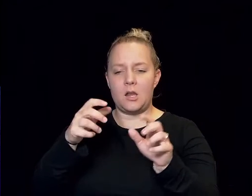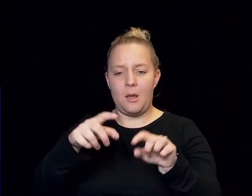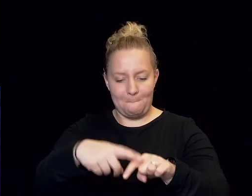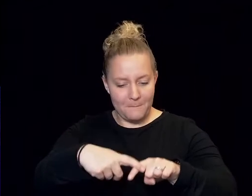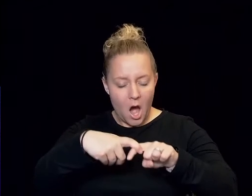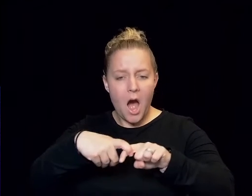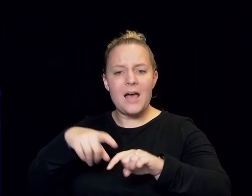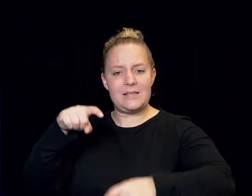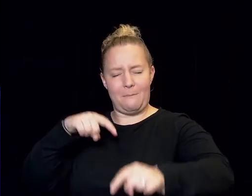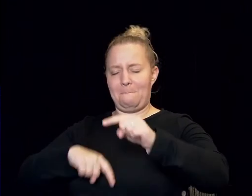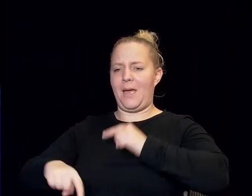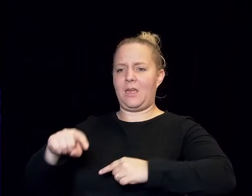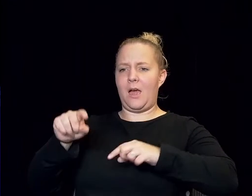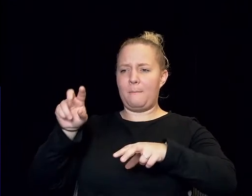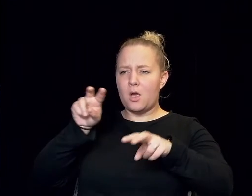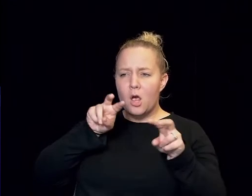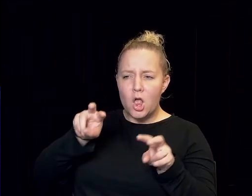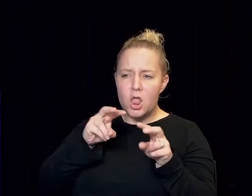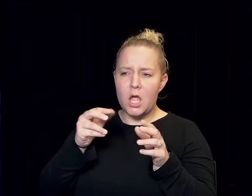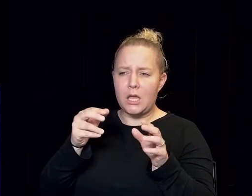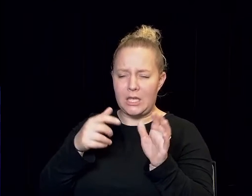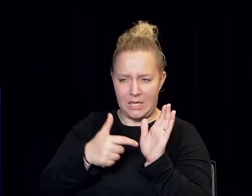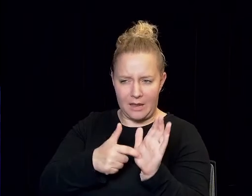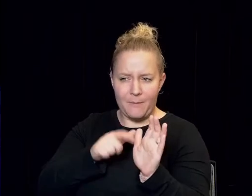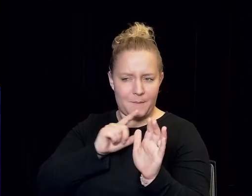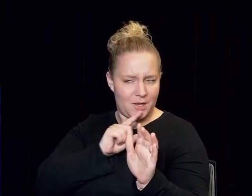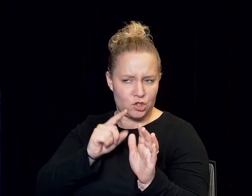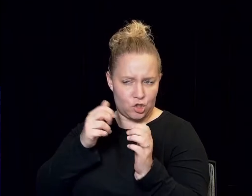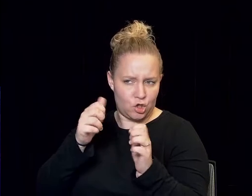can look back at that example to make sure that your work matches mine. But, these are your